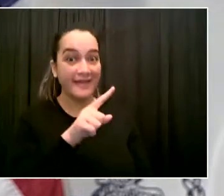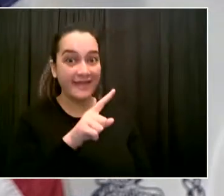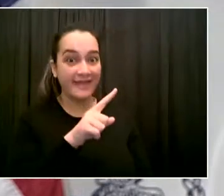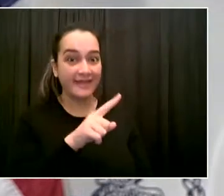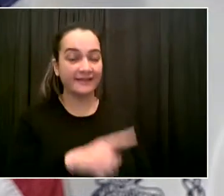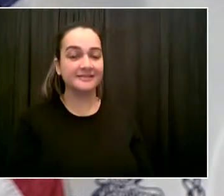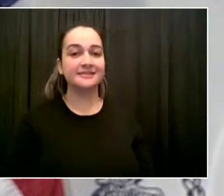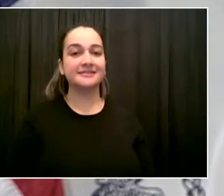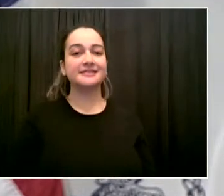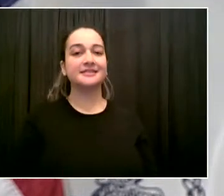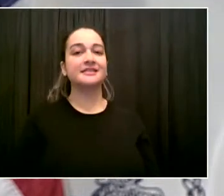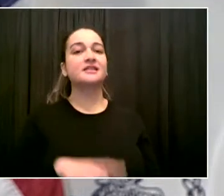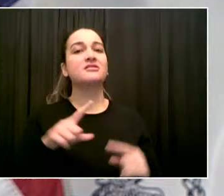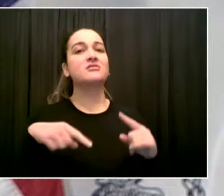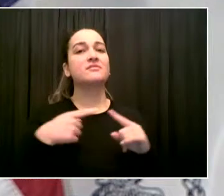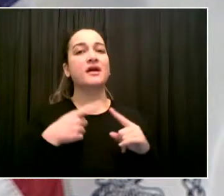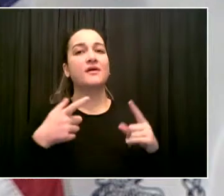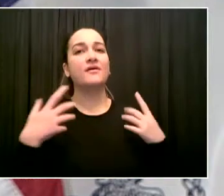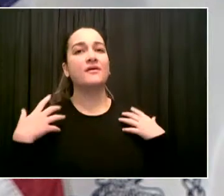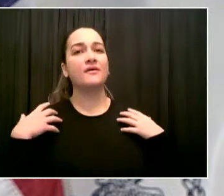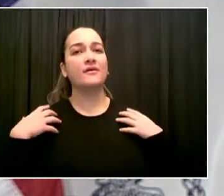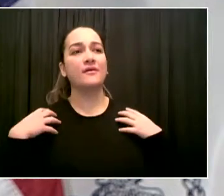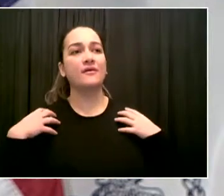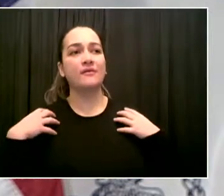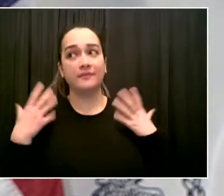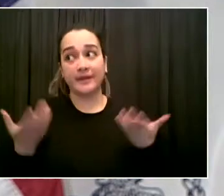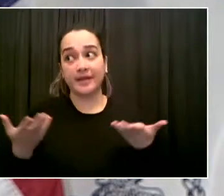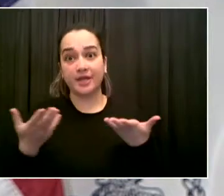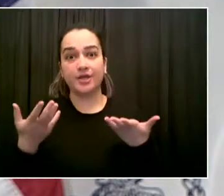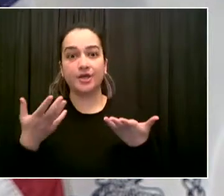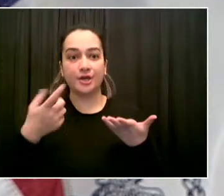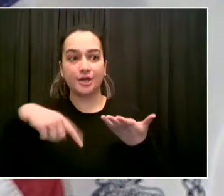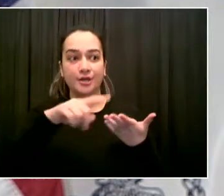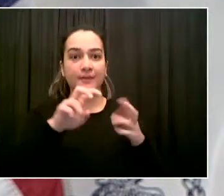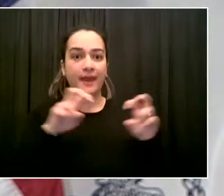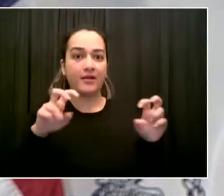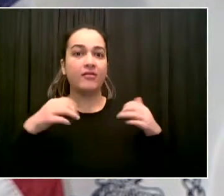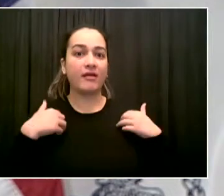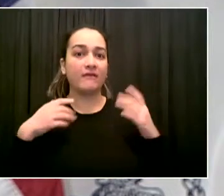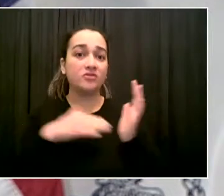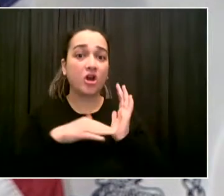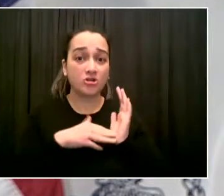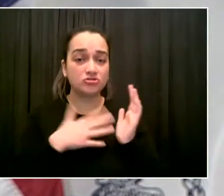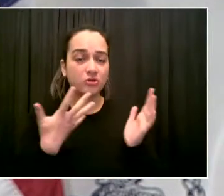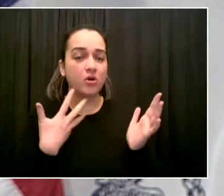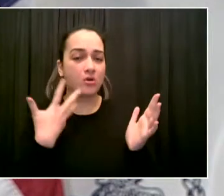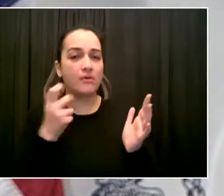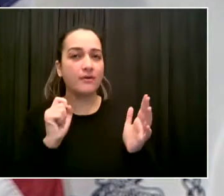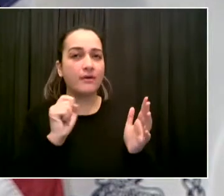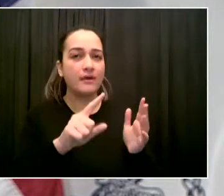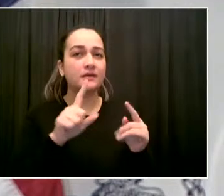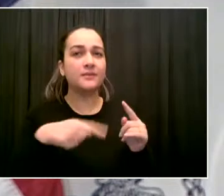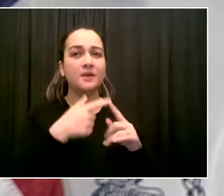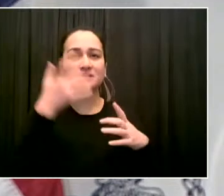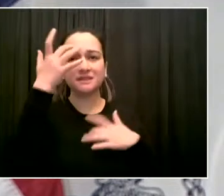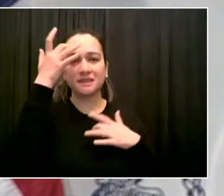POSITIVITY RATE HAS BEEN AROUND